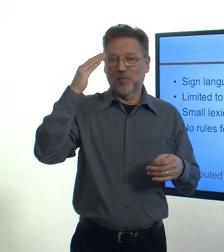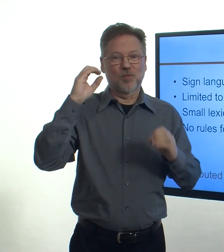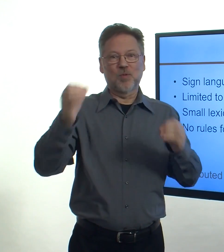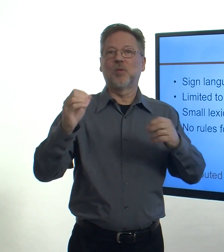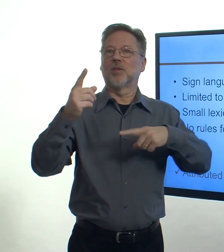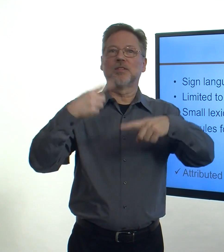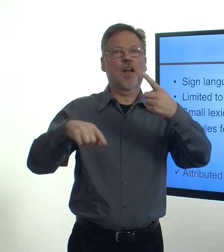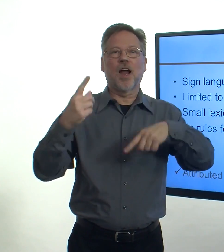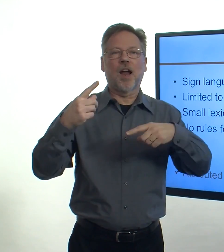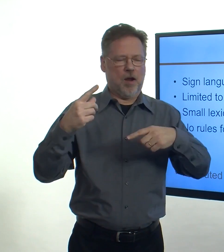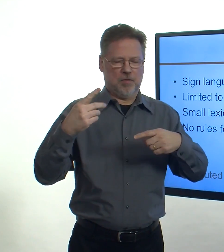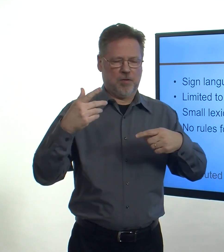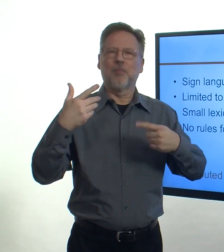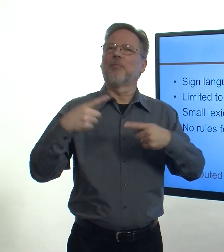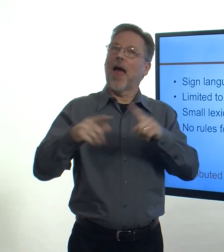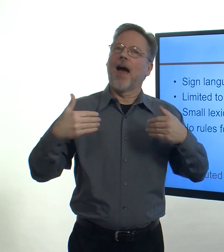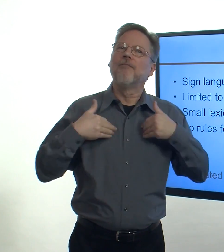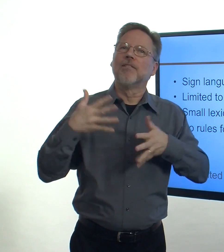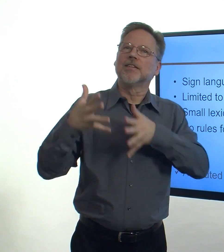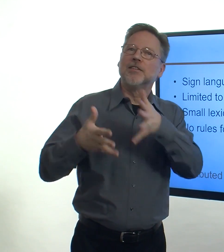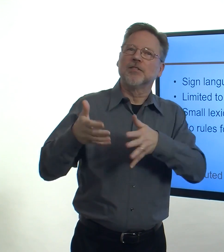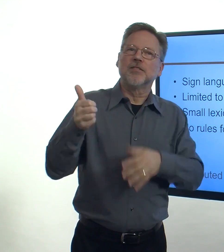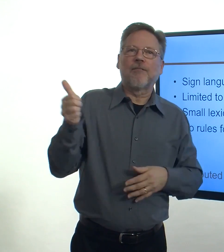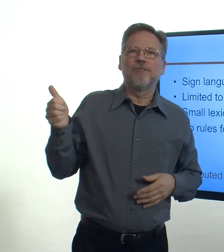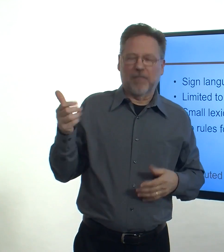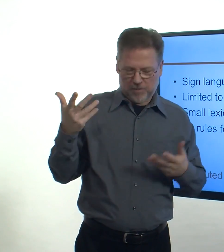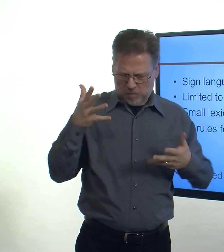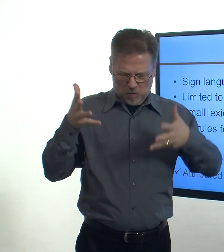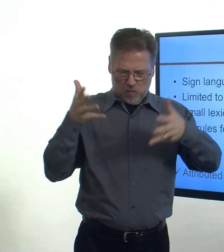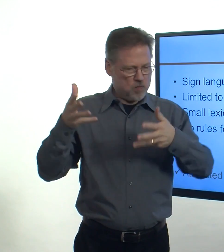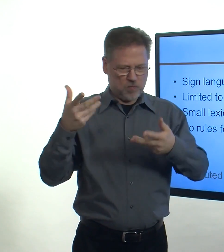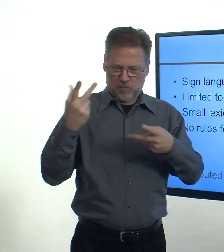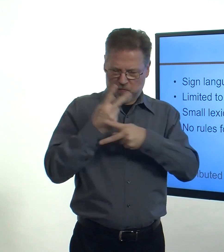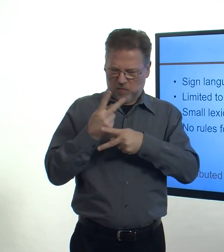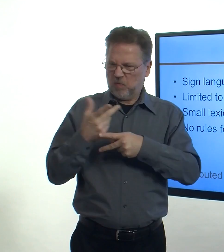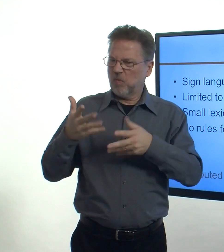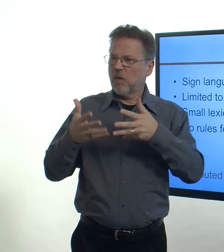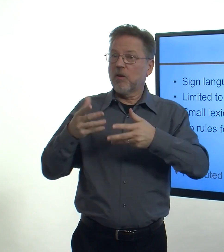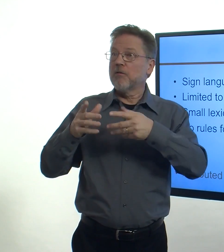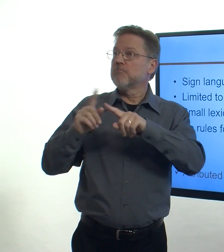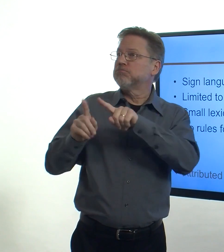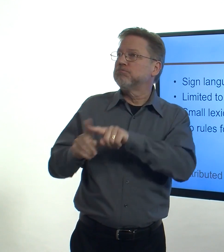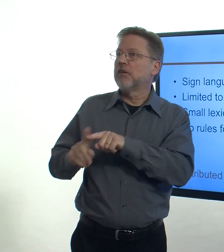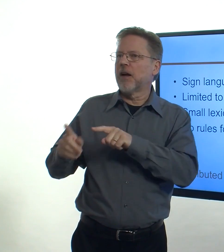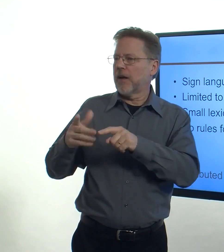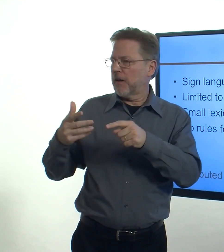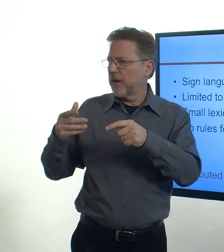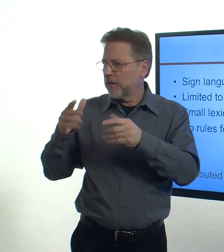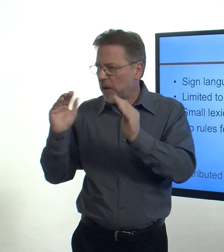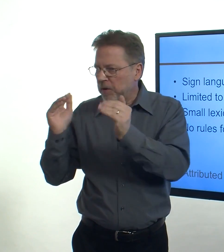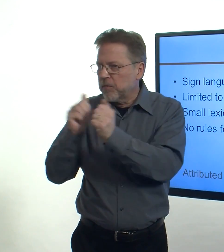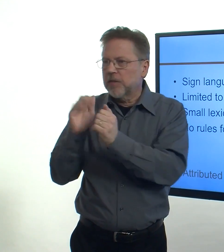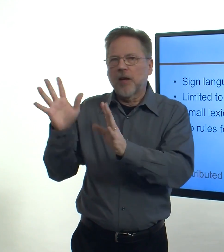So, people who don’t know sign language but can gesture, are only able compare gesture